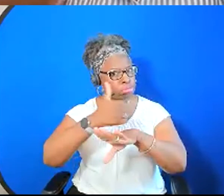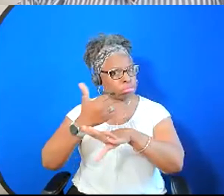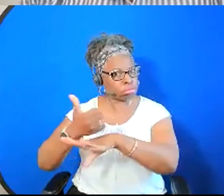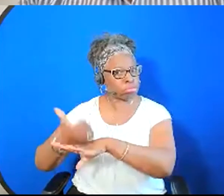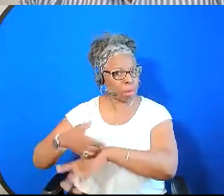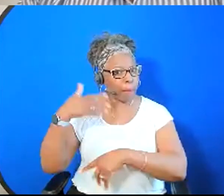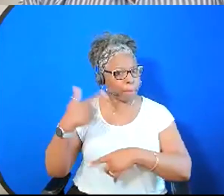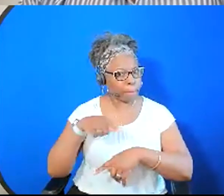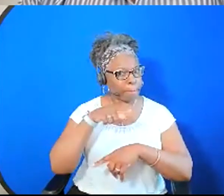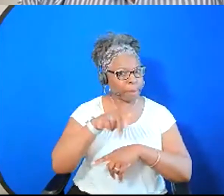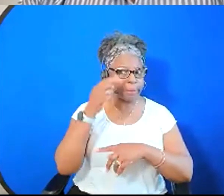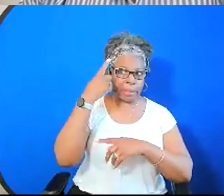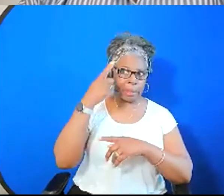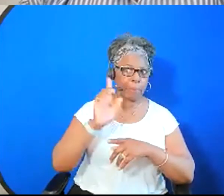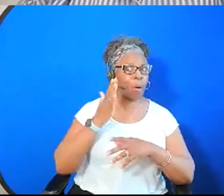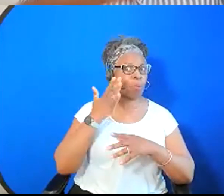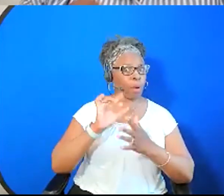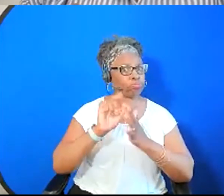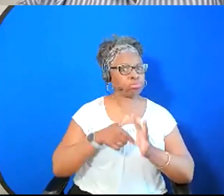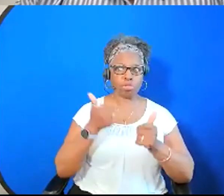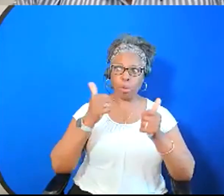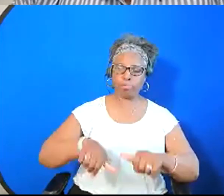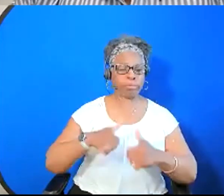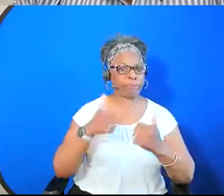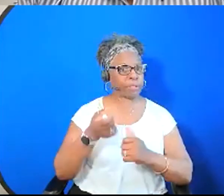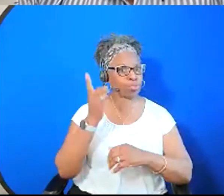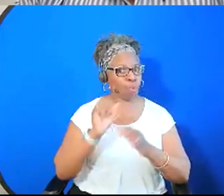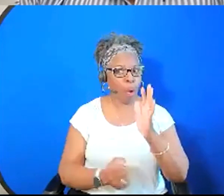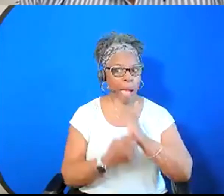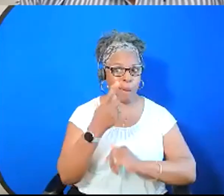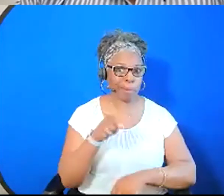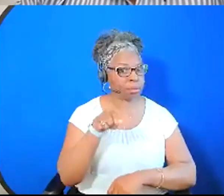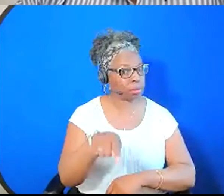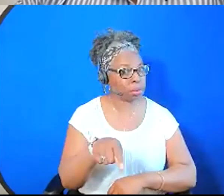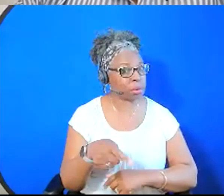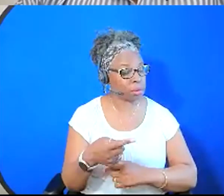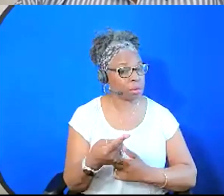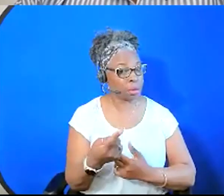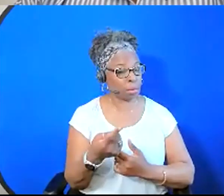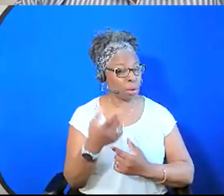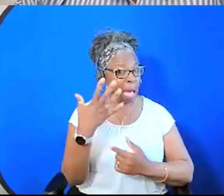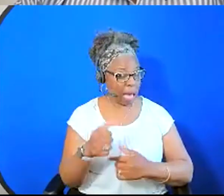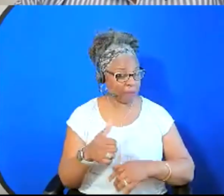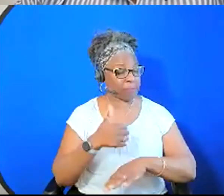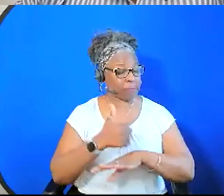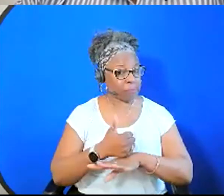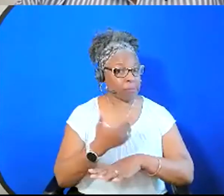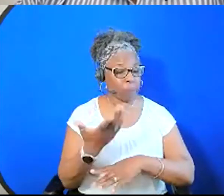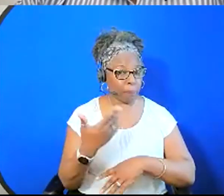after a LARP and to sort of bring all the participants in, do you want to share that with us? >> ADAM: Yeah, I mean, that's really the